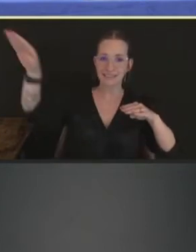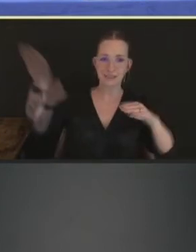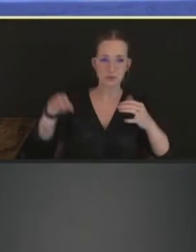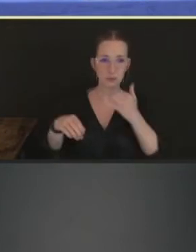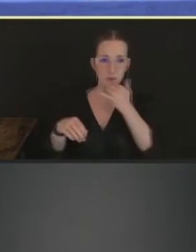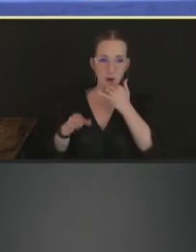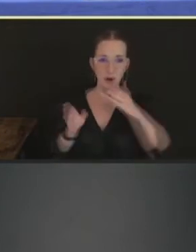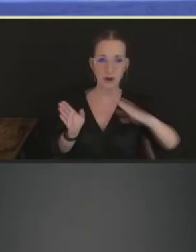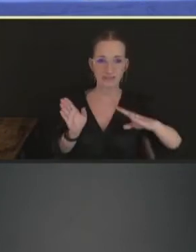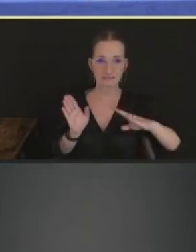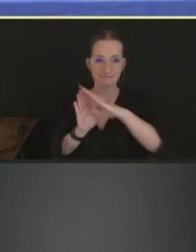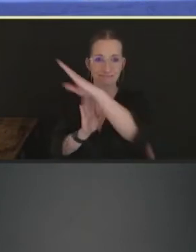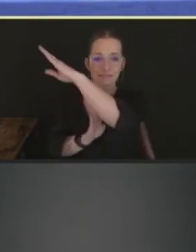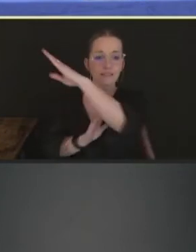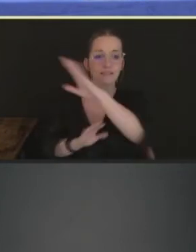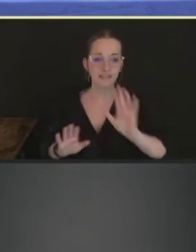is the rank of the state.